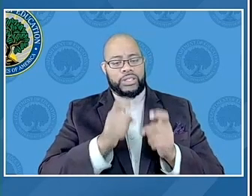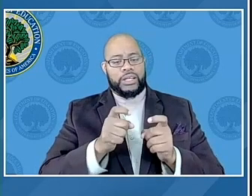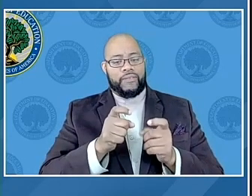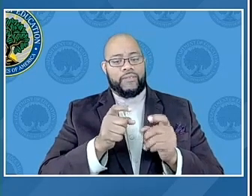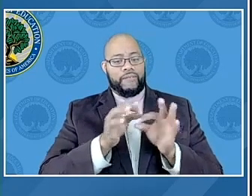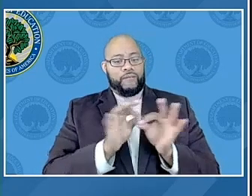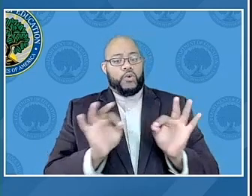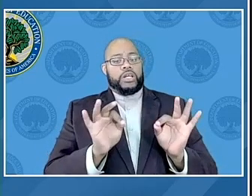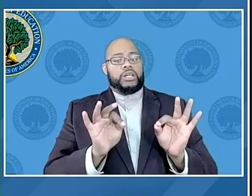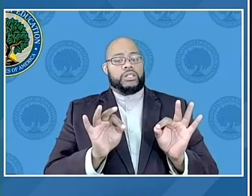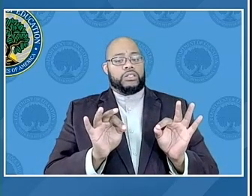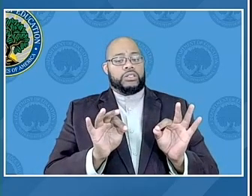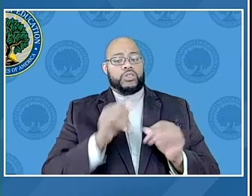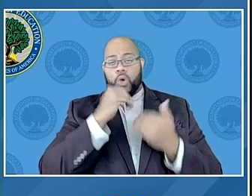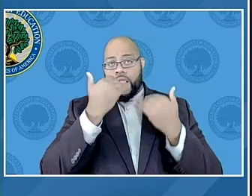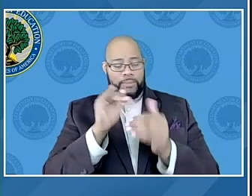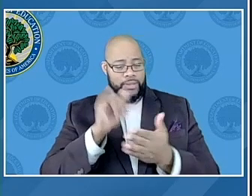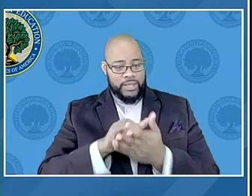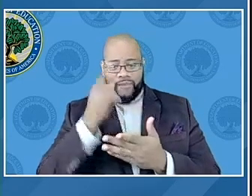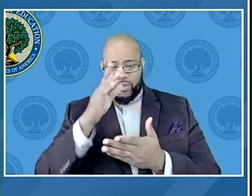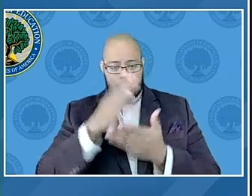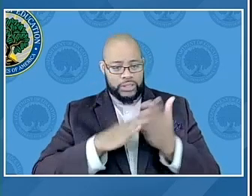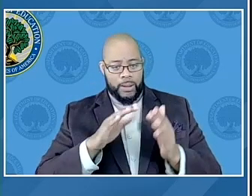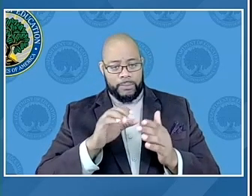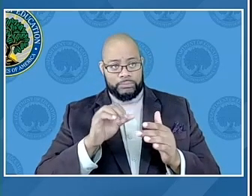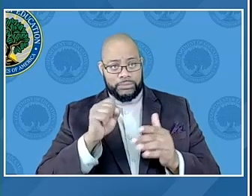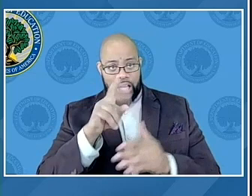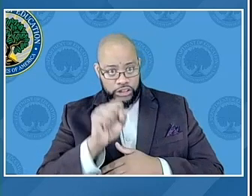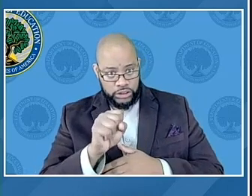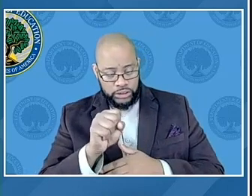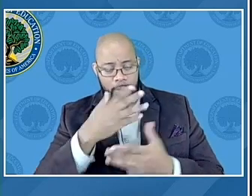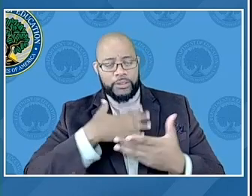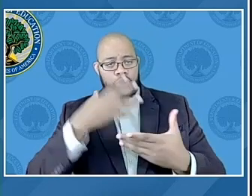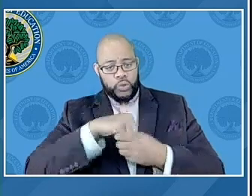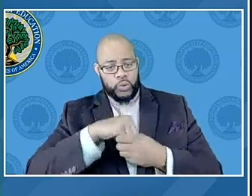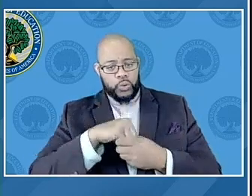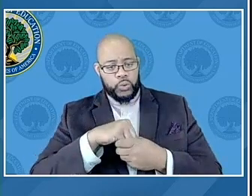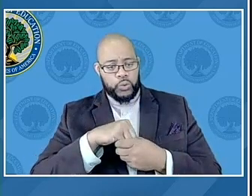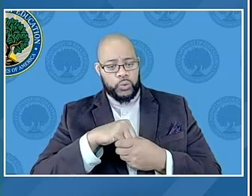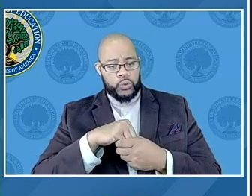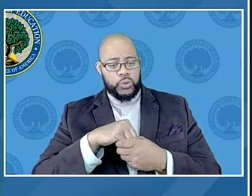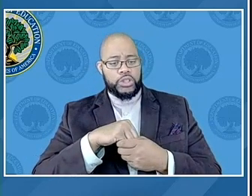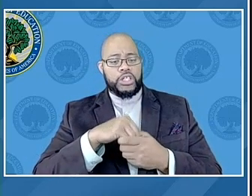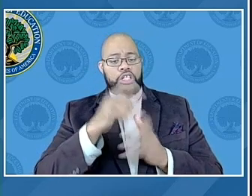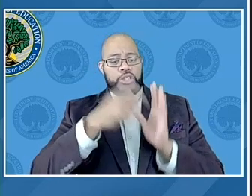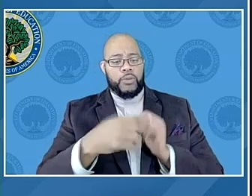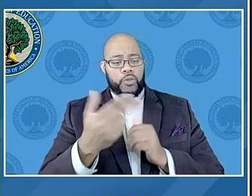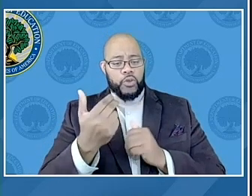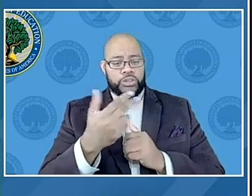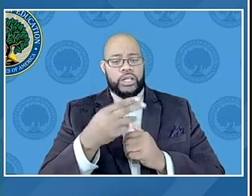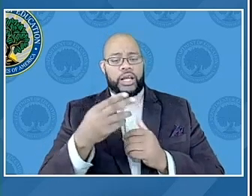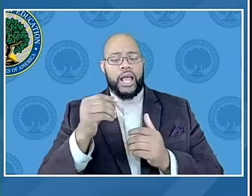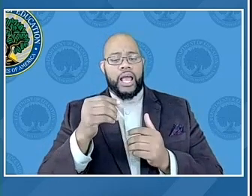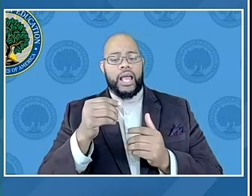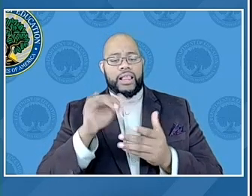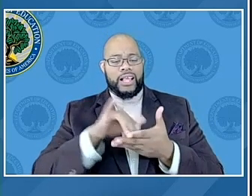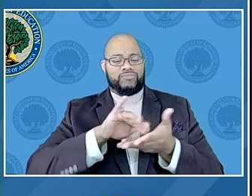and don't limit this for certain statuses. Please include school chapter 13 and default forbearance, which have been left out from all the new changes.